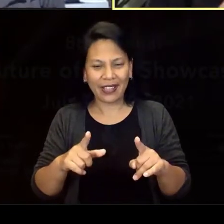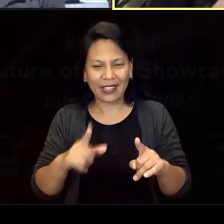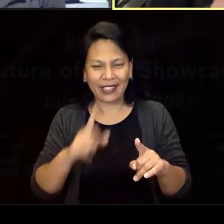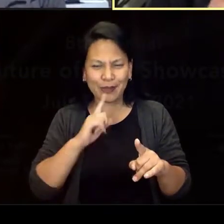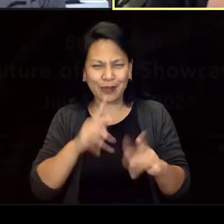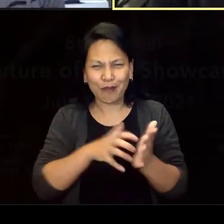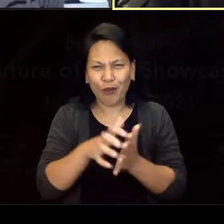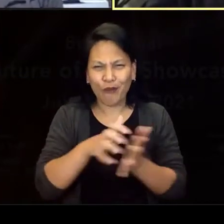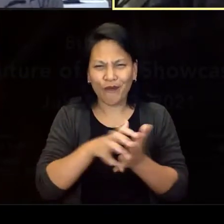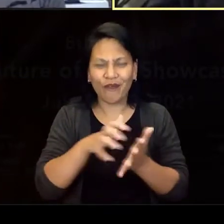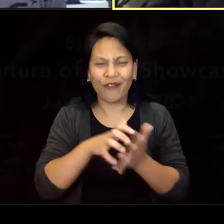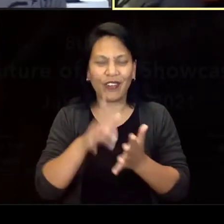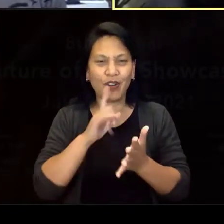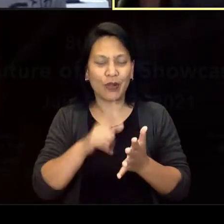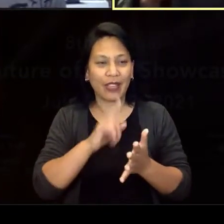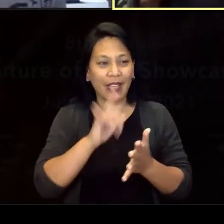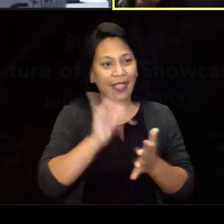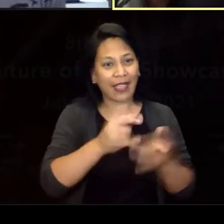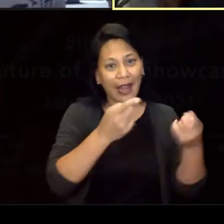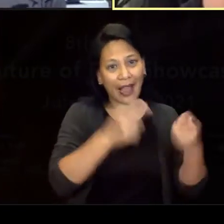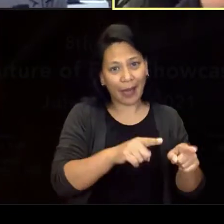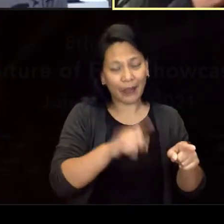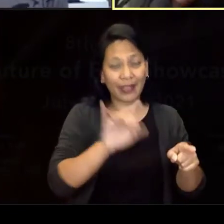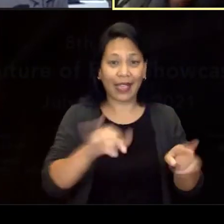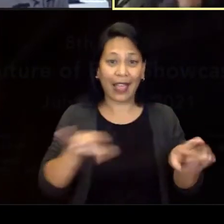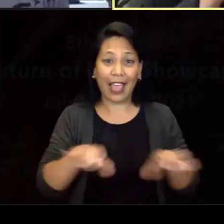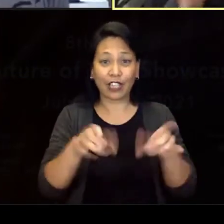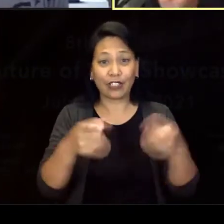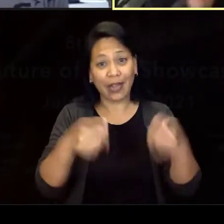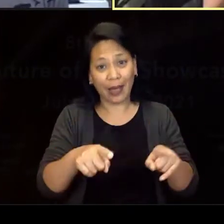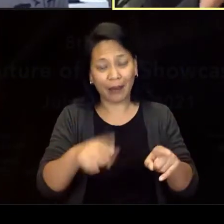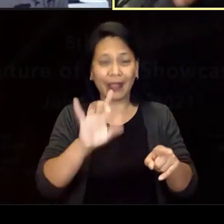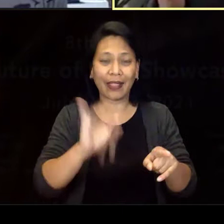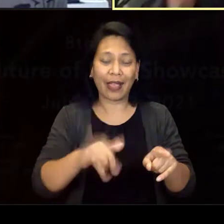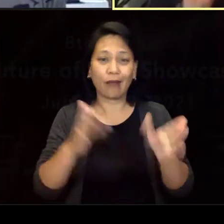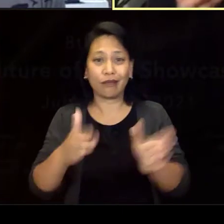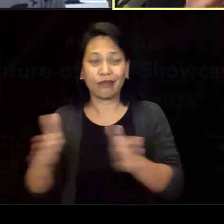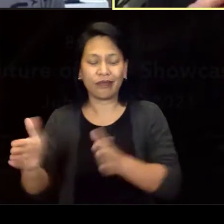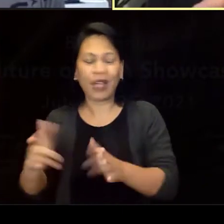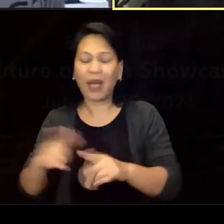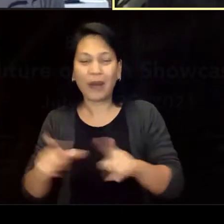Cause it's like, okay, well this happens and this action happens and it has to be specific in that way.